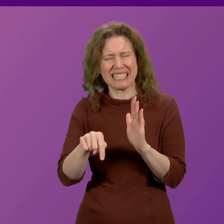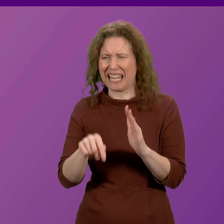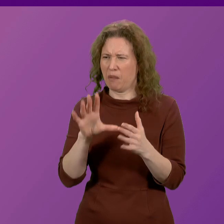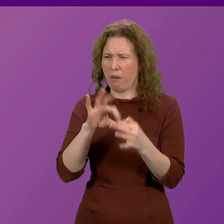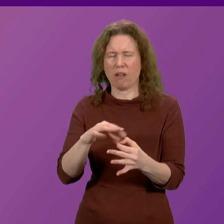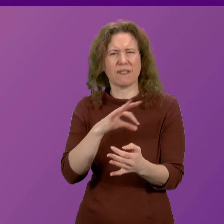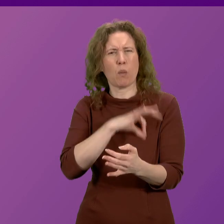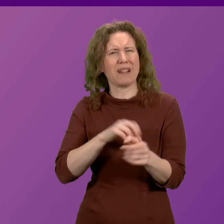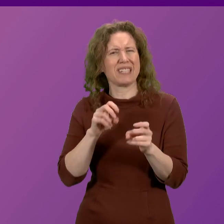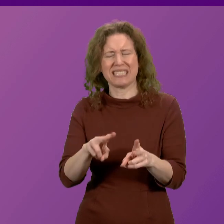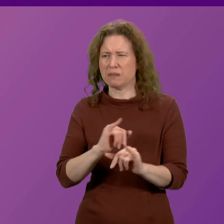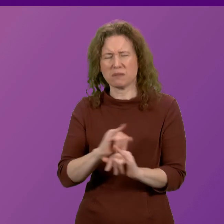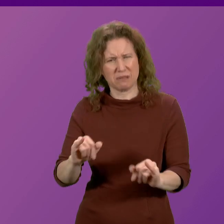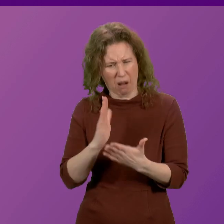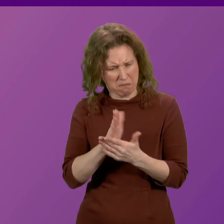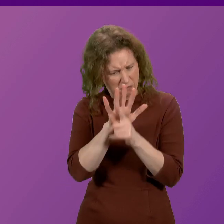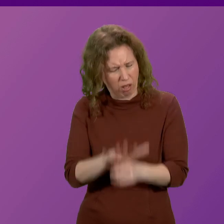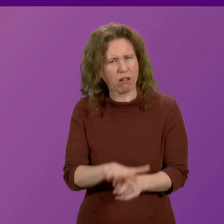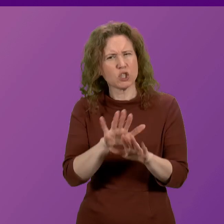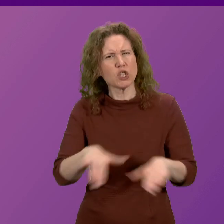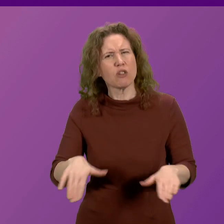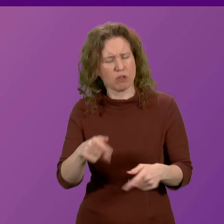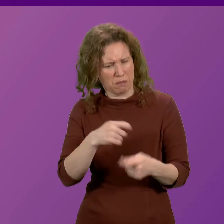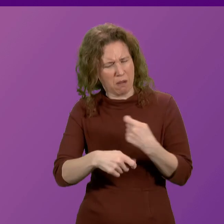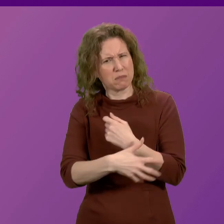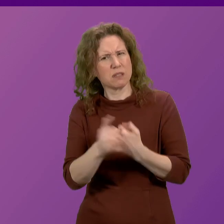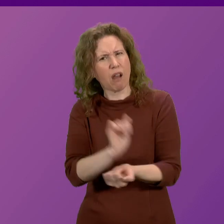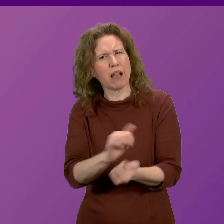system and to stop it inflicting poverty on children and families in the United Kingdom.